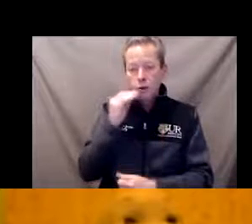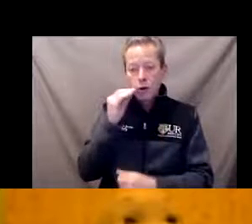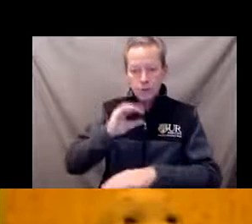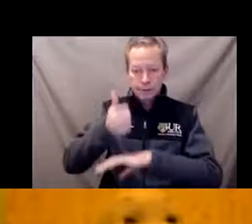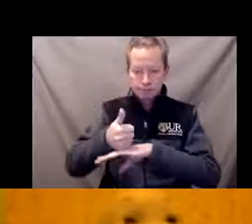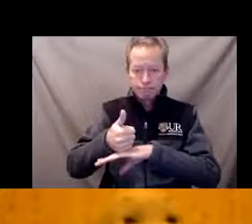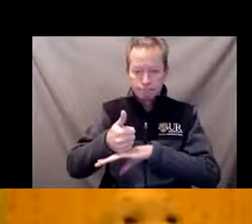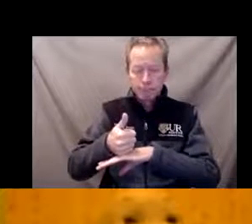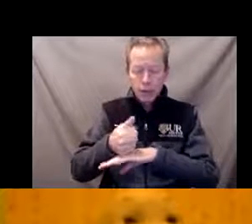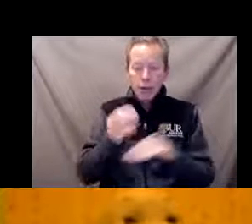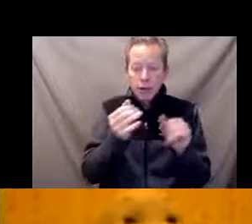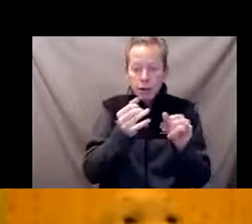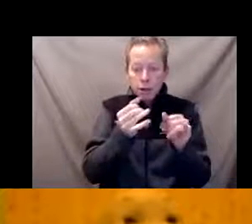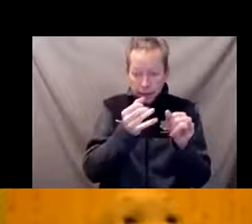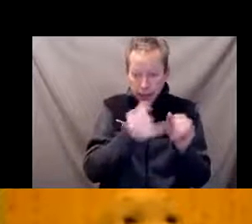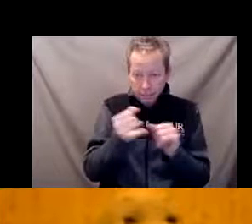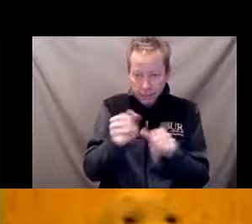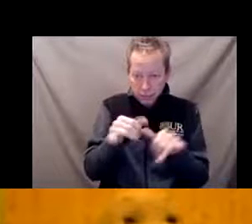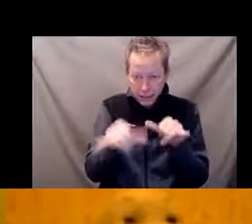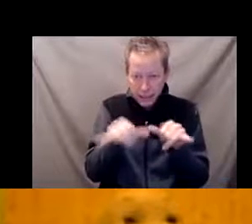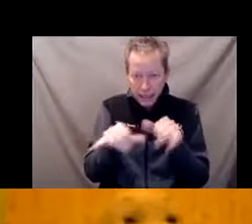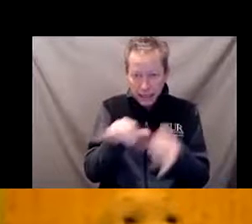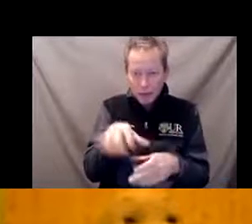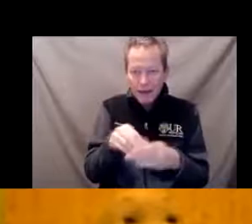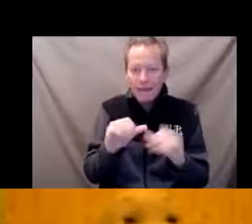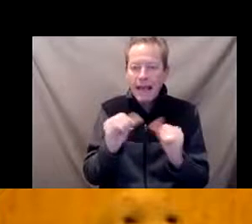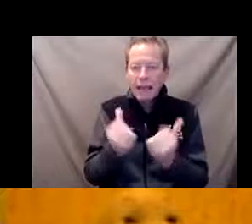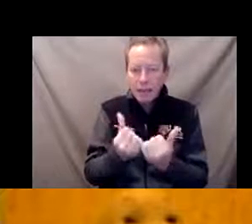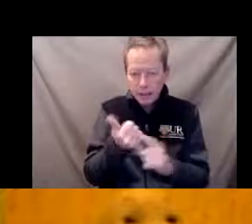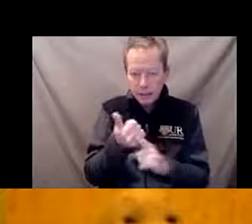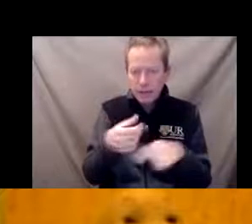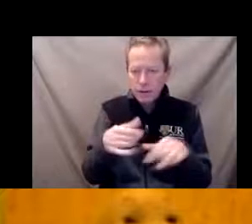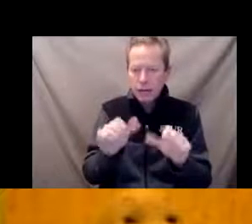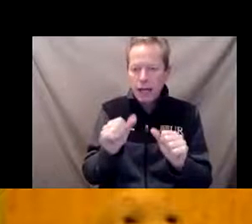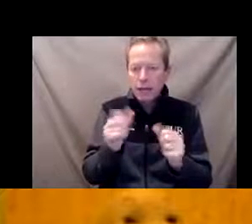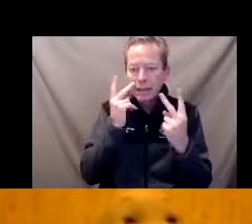that the individual remains within the agency and they're still able to see everybody that they know